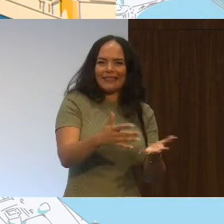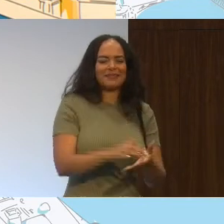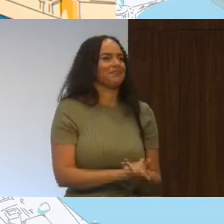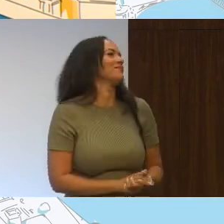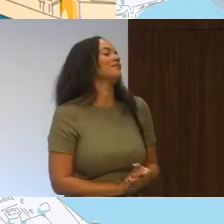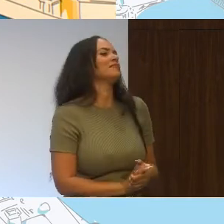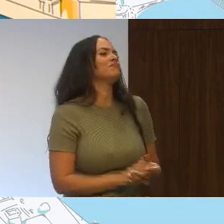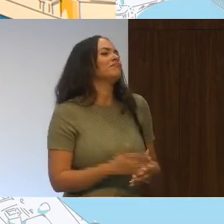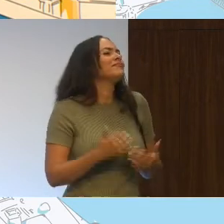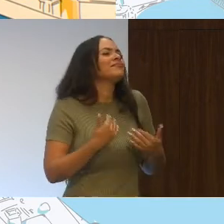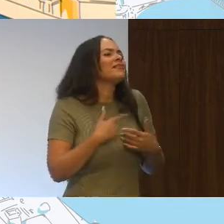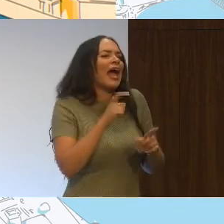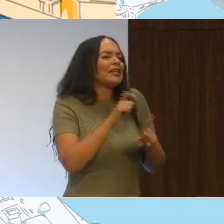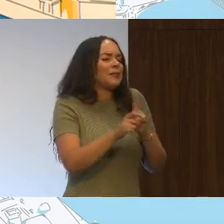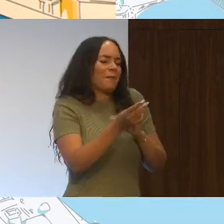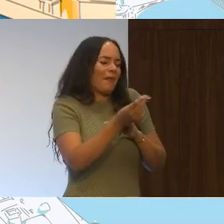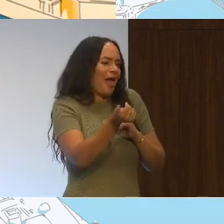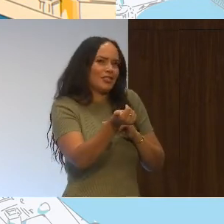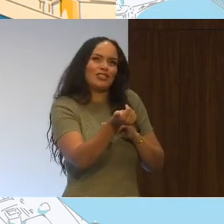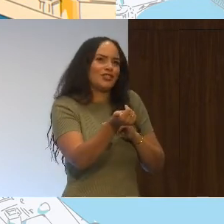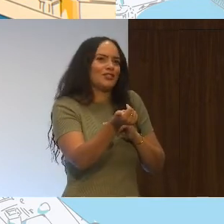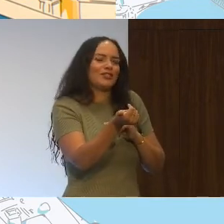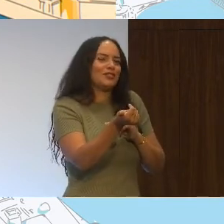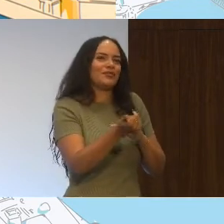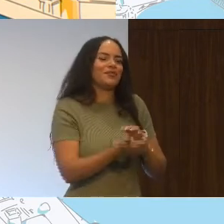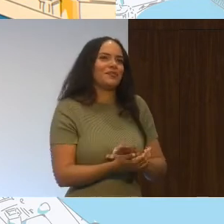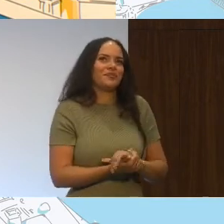I think that I think that was one of the things